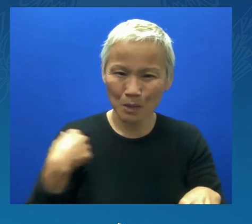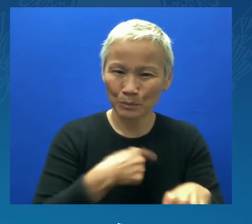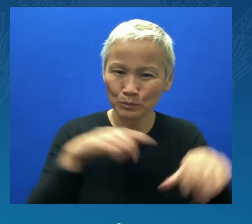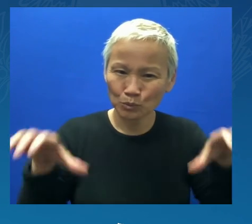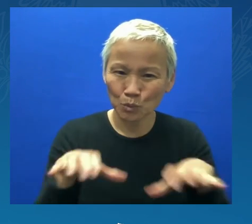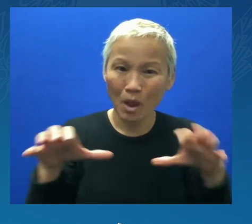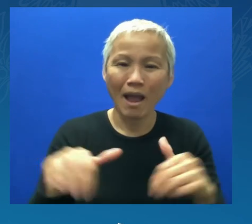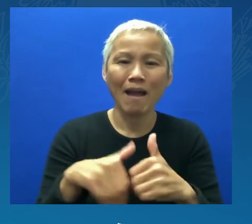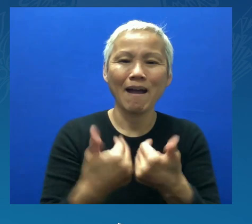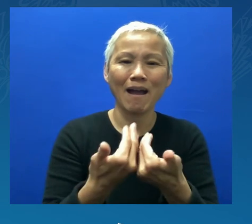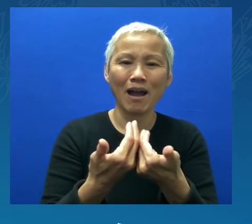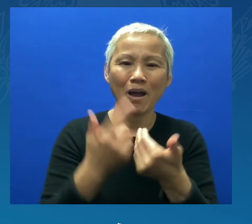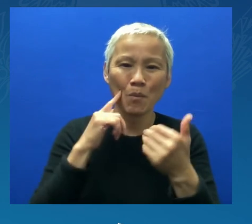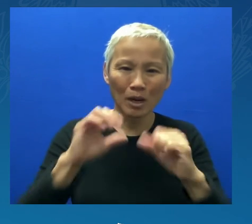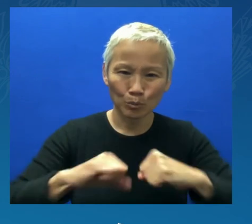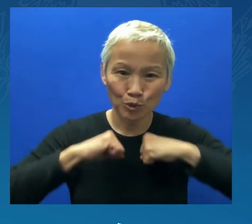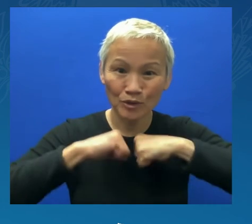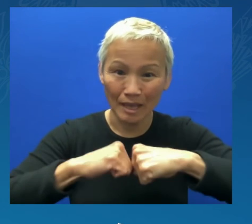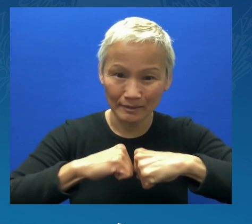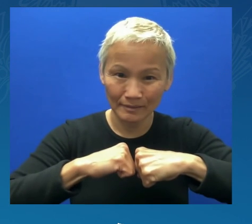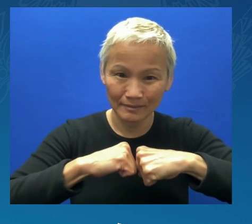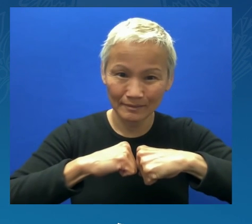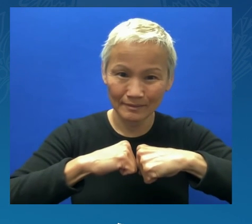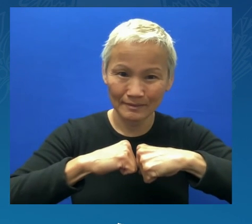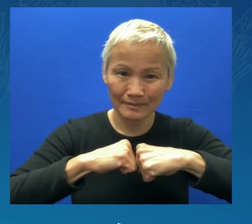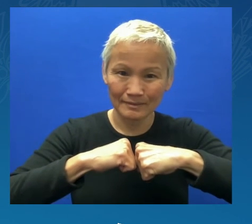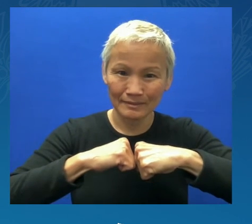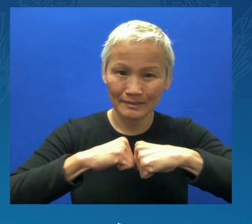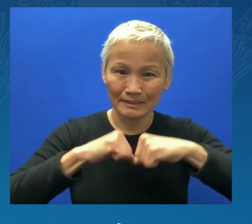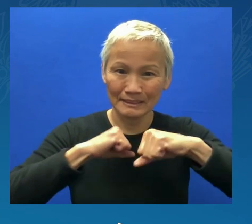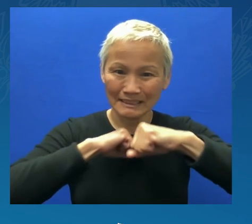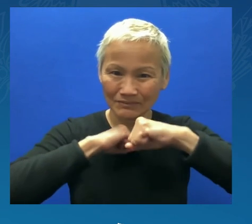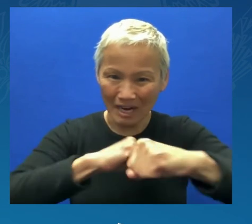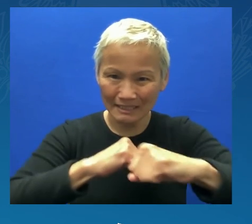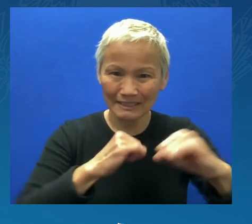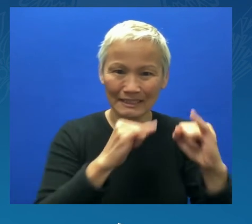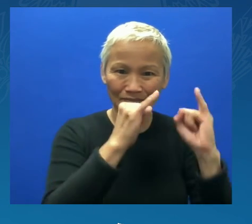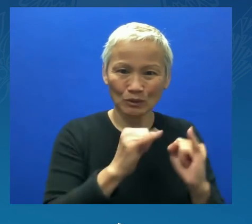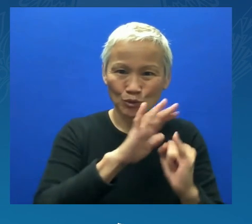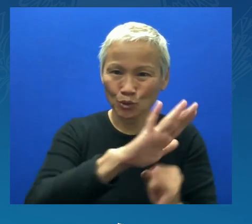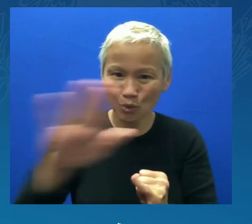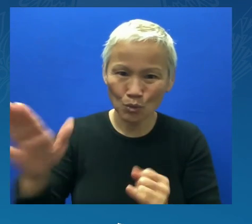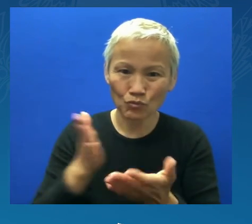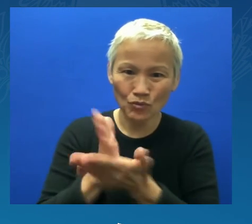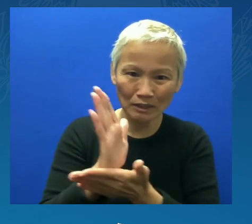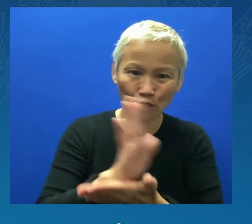and defend individual rights and freedoms and -- and to perpetuate